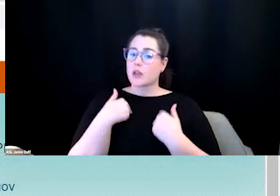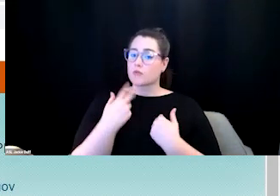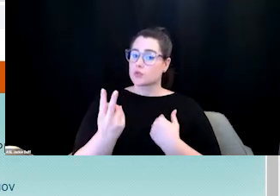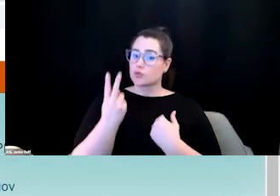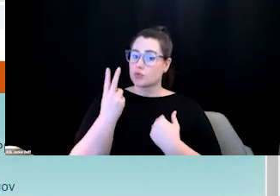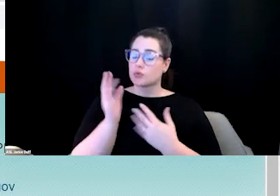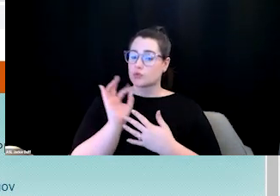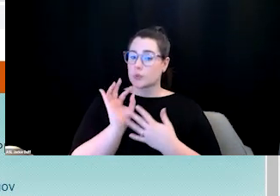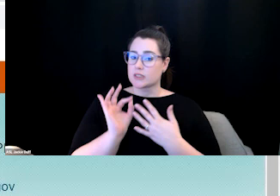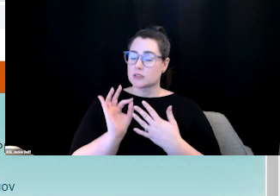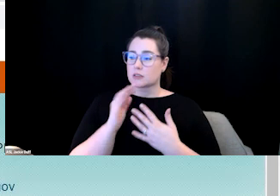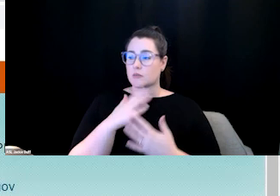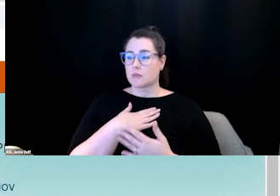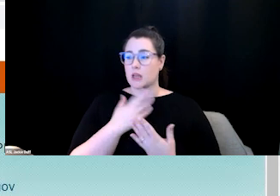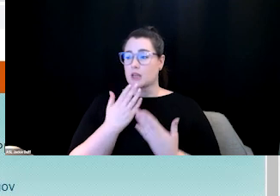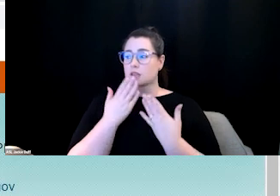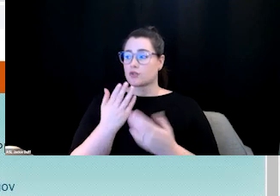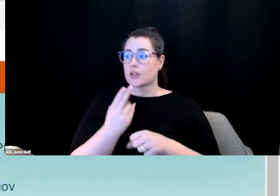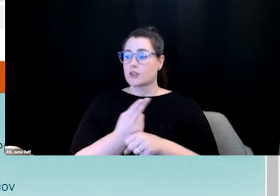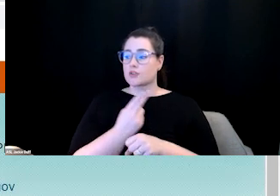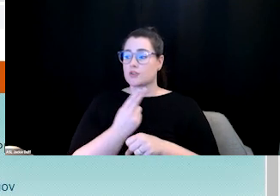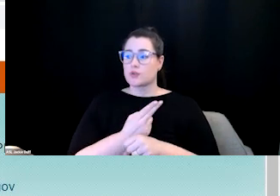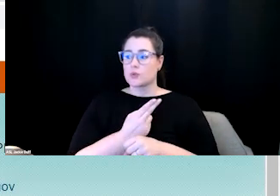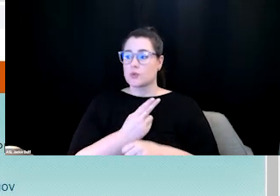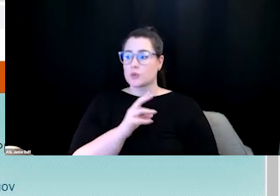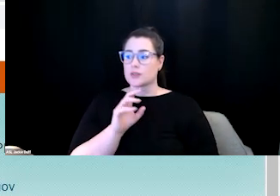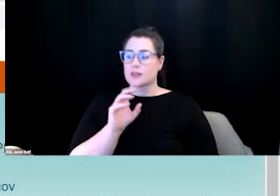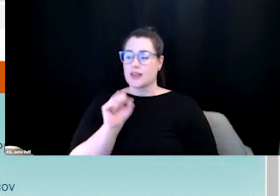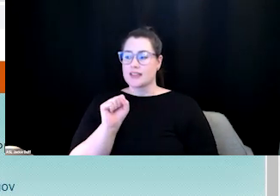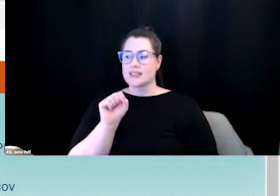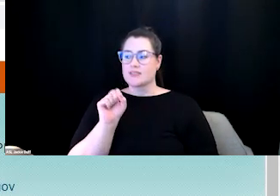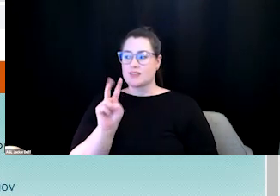I would say use SciENcv just because, from a production support standpoint, we get very,